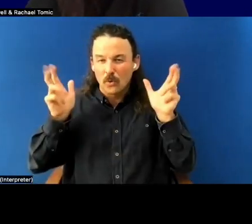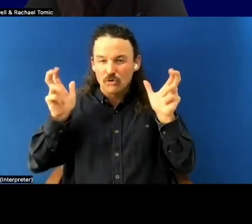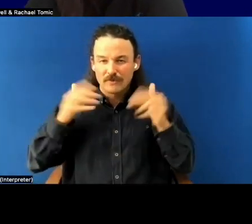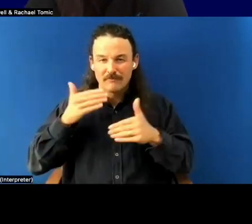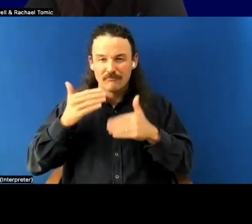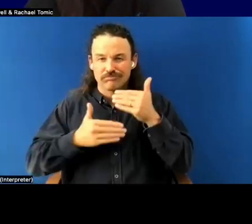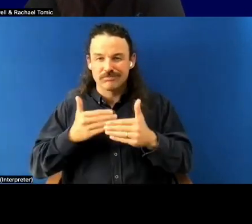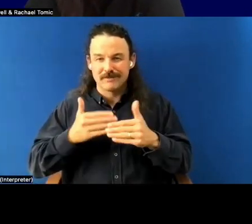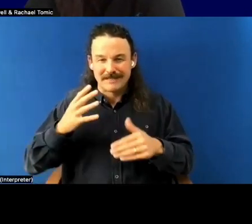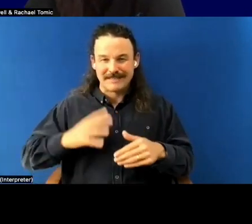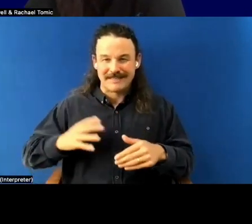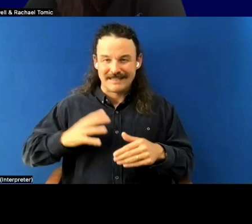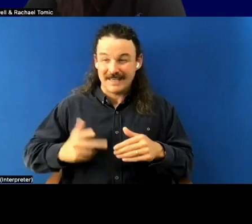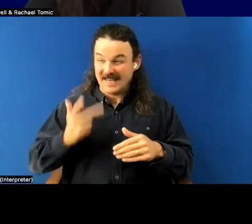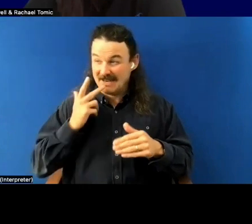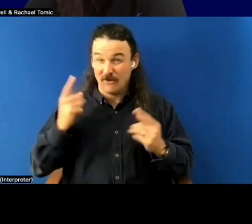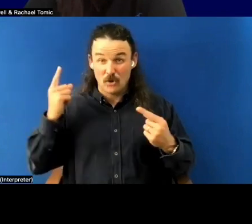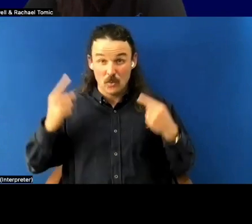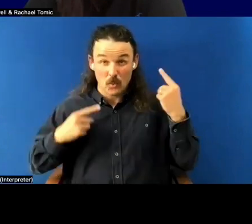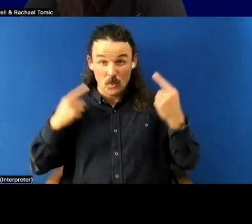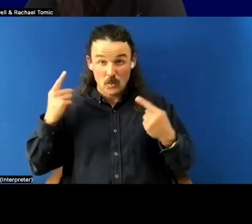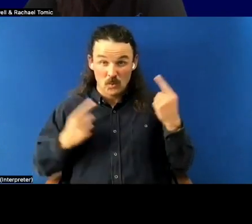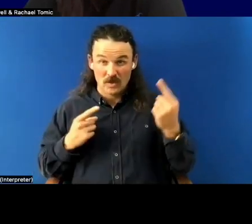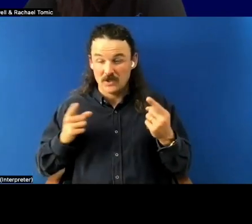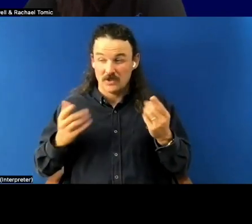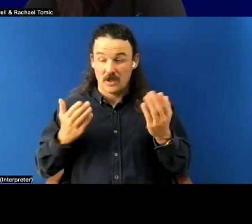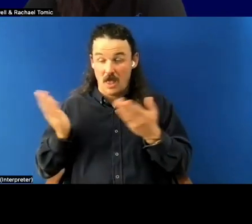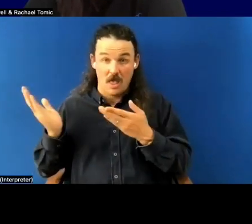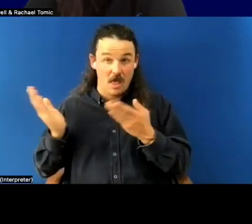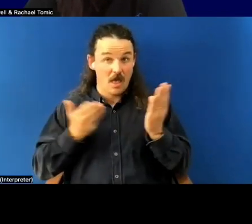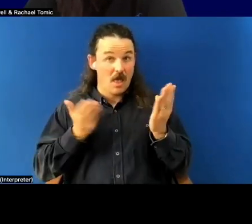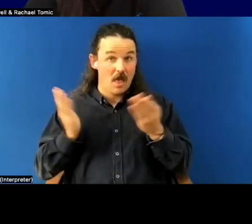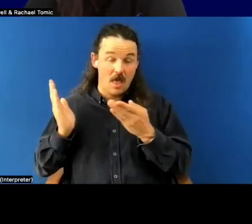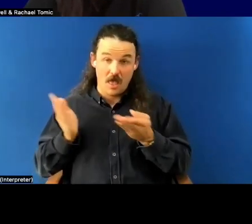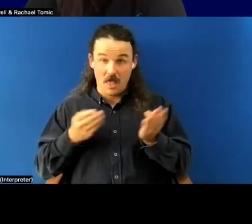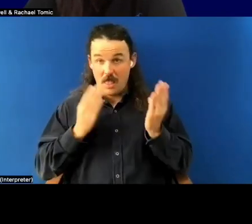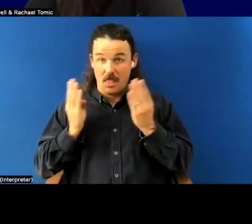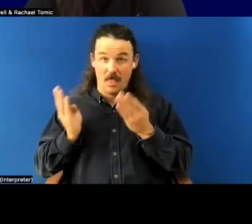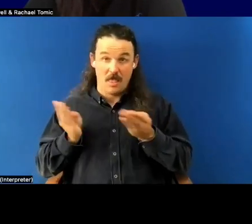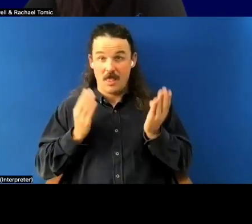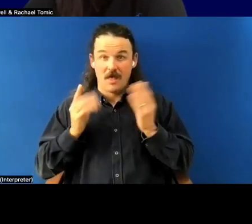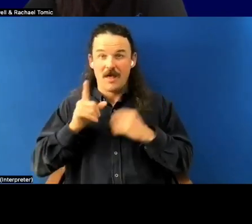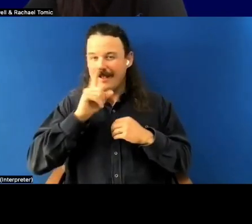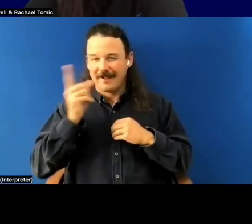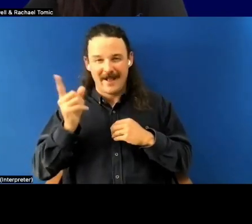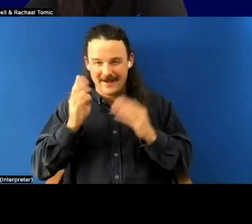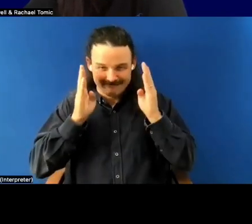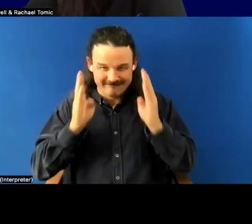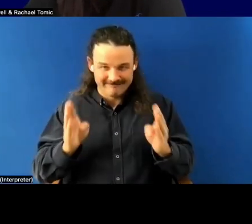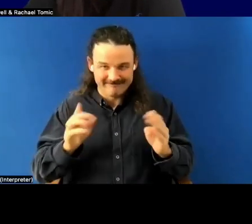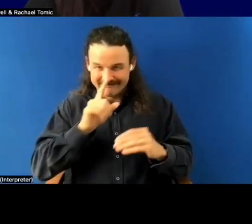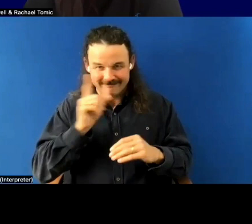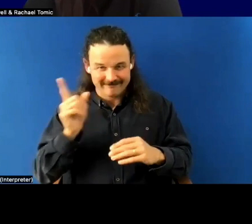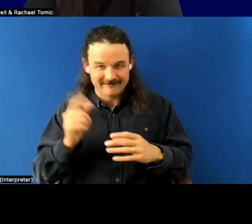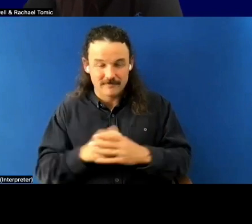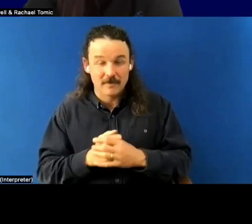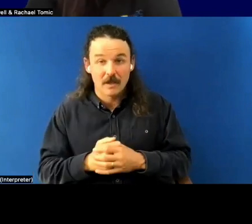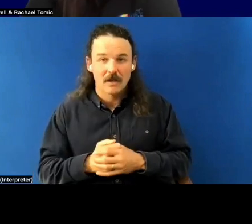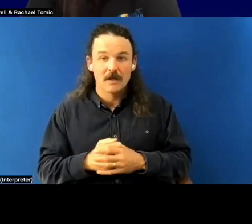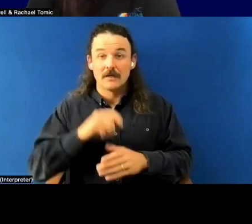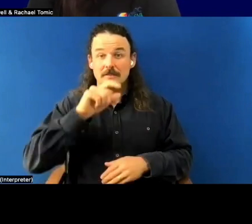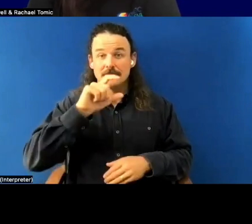she just can't take anything in. We have used CVI positioning boards which look like,